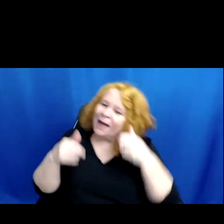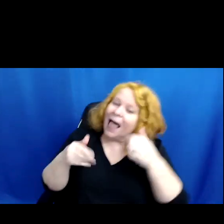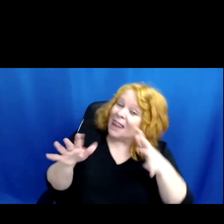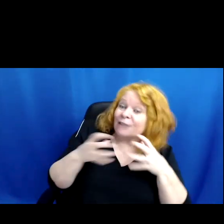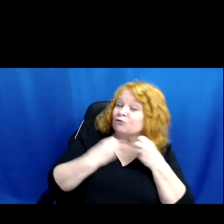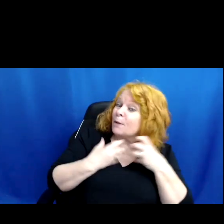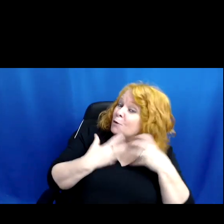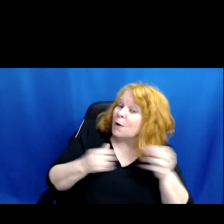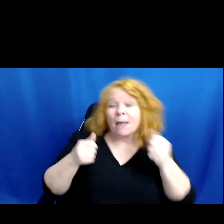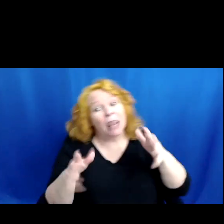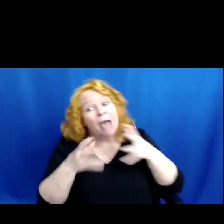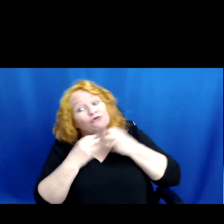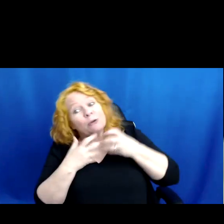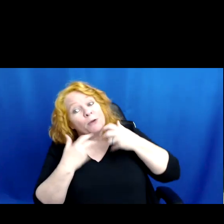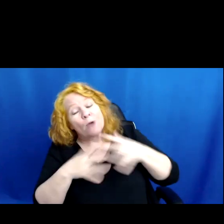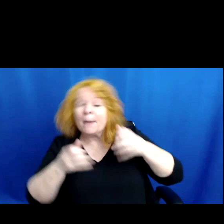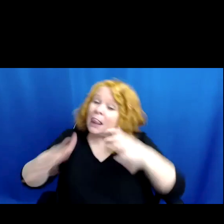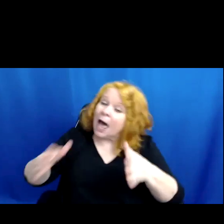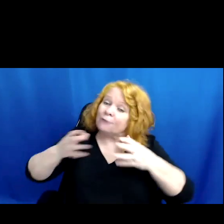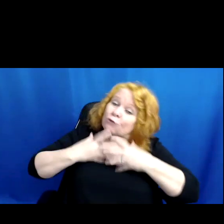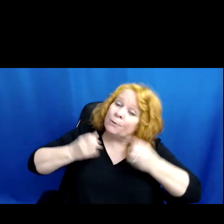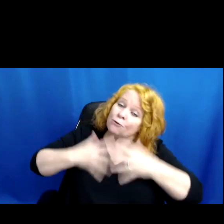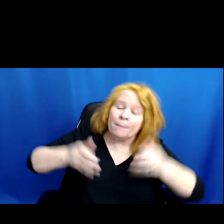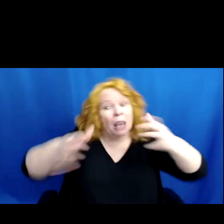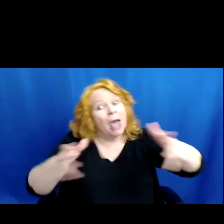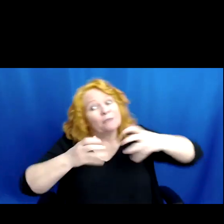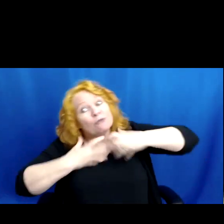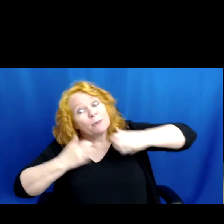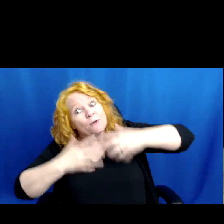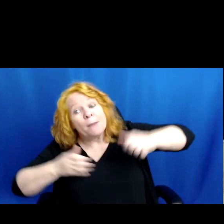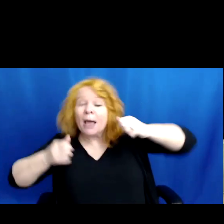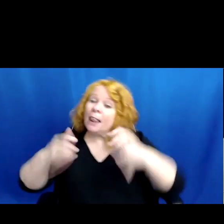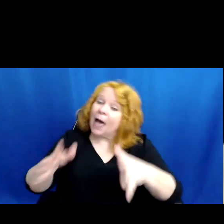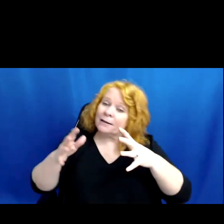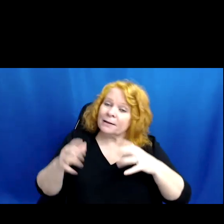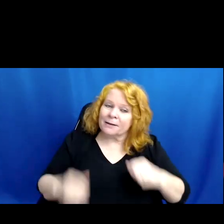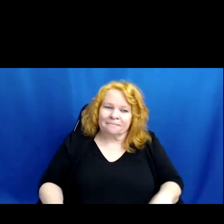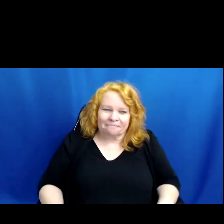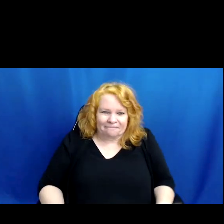ribbit ribbit, let’s ribbit ribbit, let's ribbit ribbit, let's ribbit ribbit, let’s ribbit ribbit, let's ribbit ribbit.